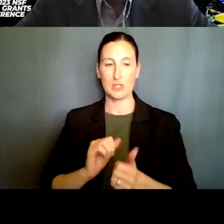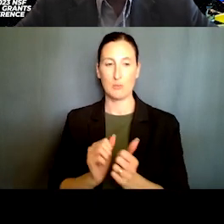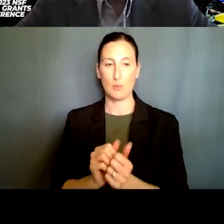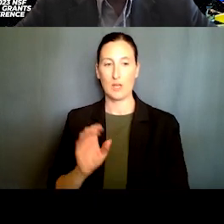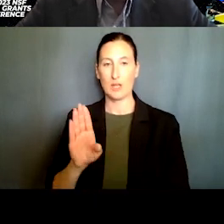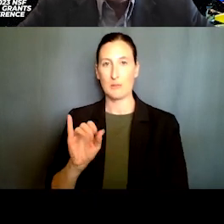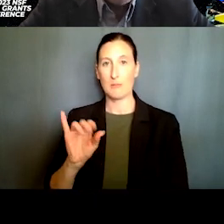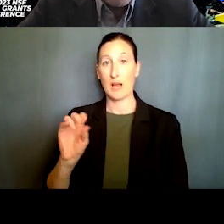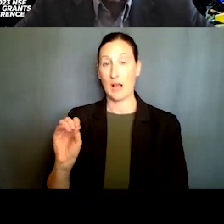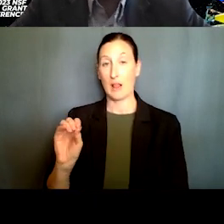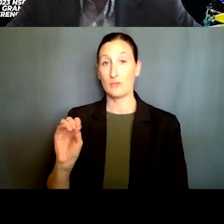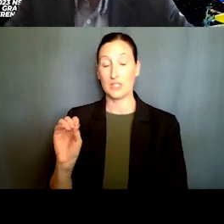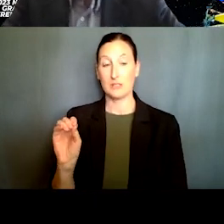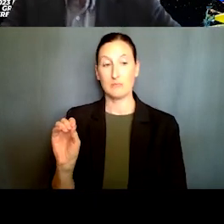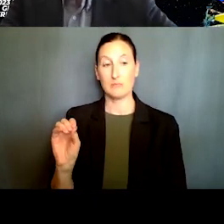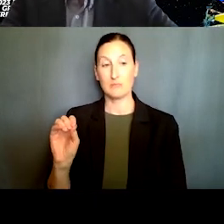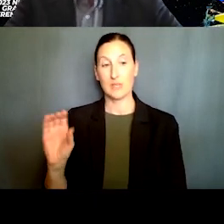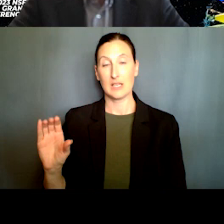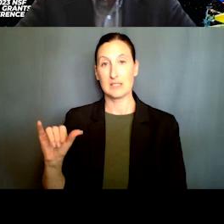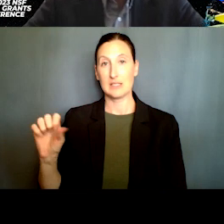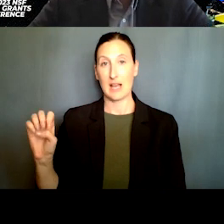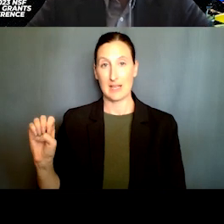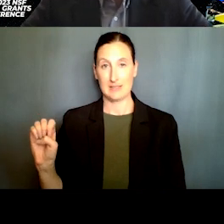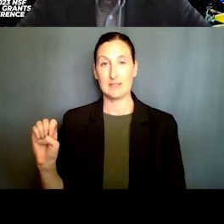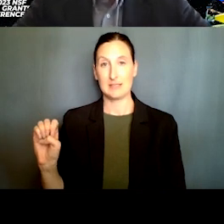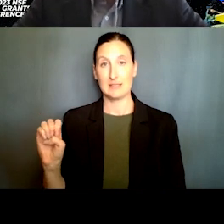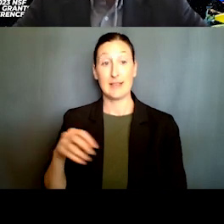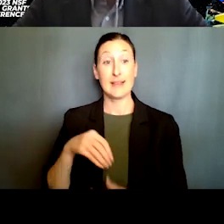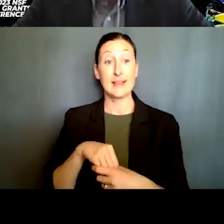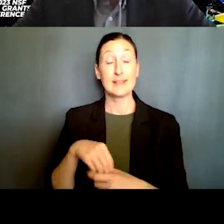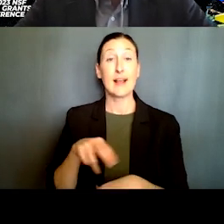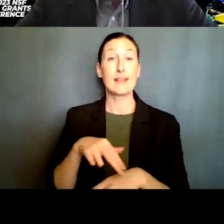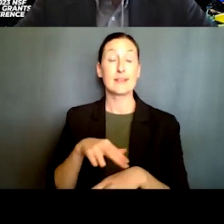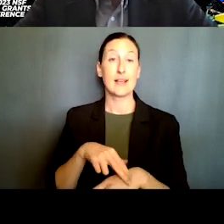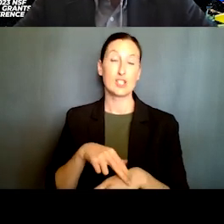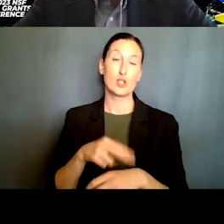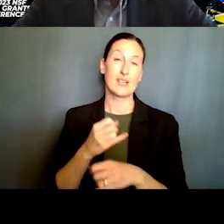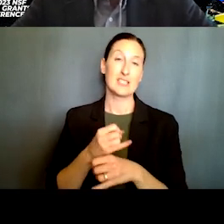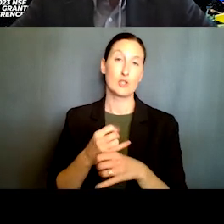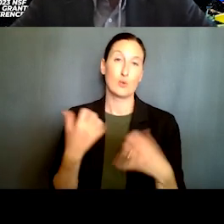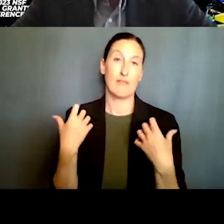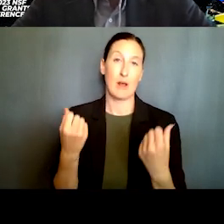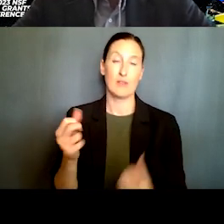the Biology Directorate and the CISE Directorate and the National Institutes of Health.